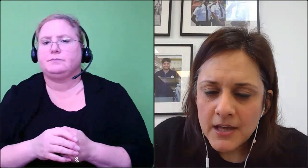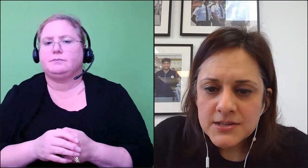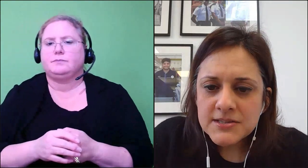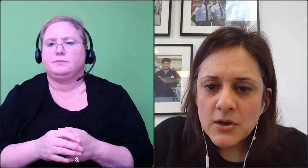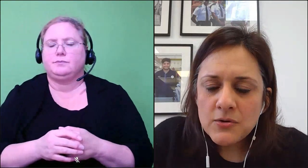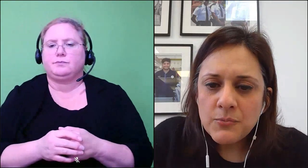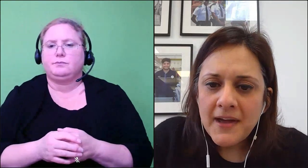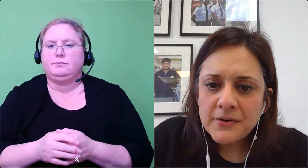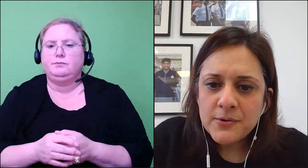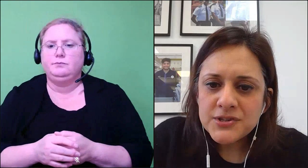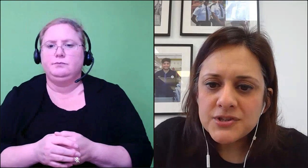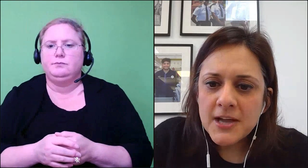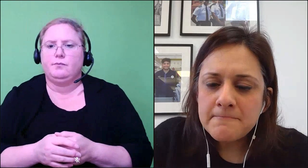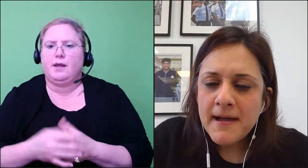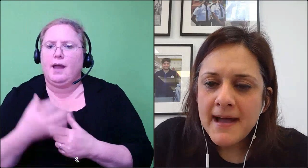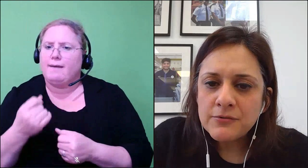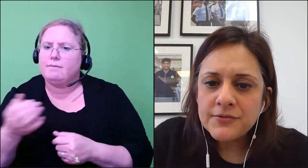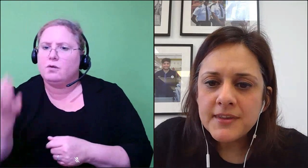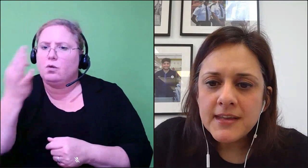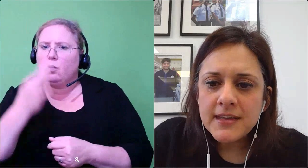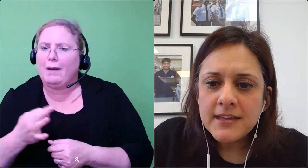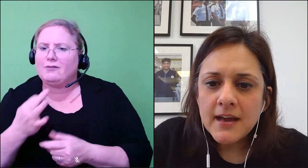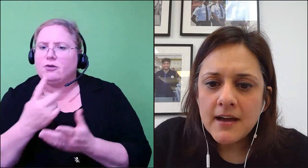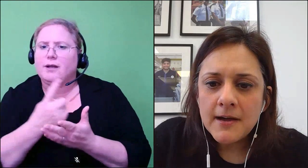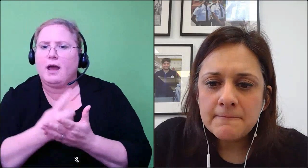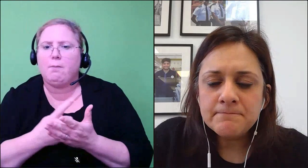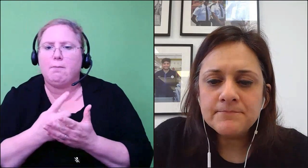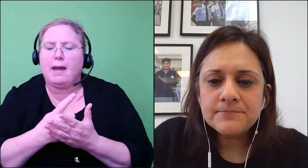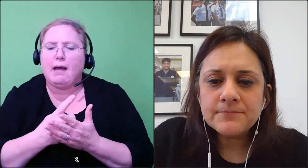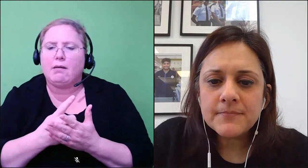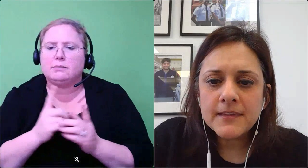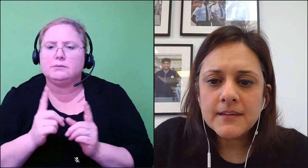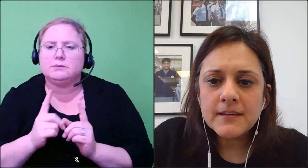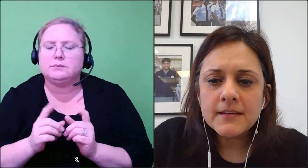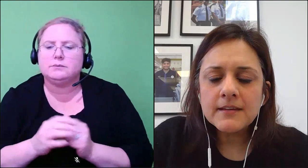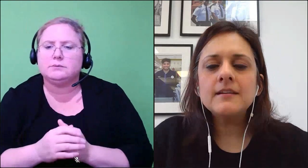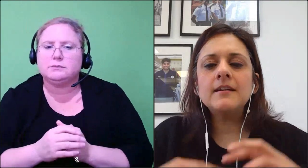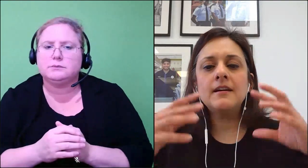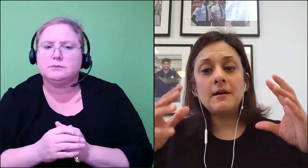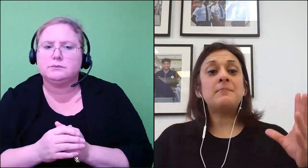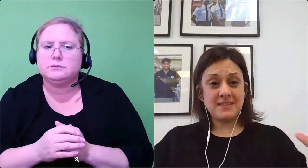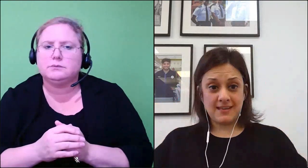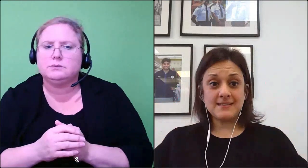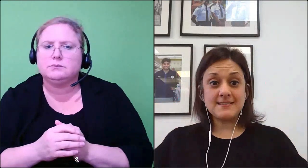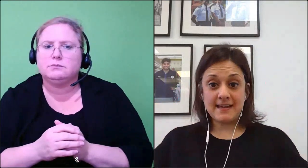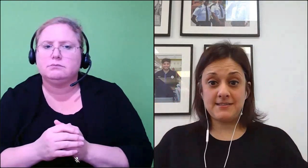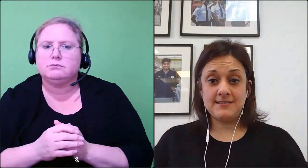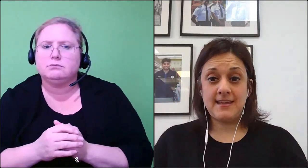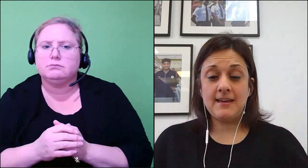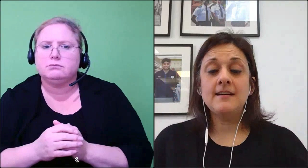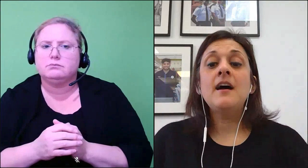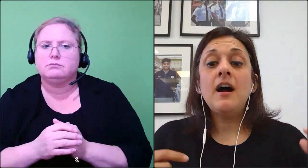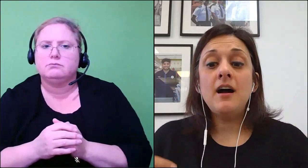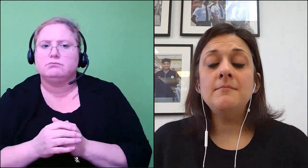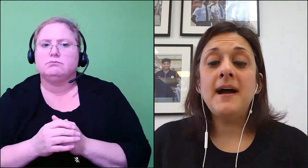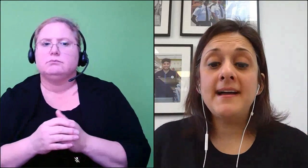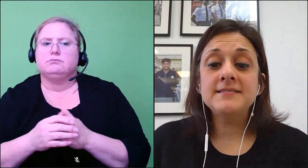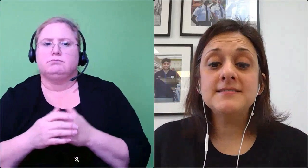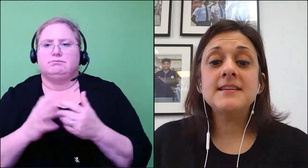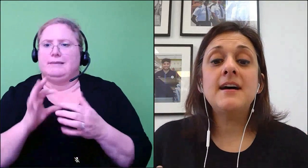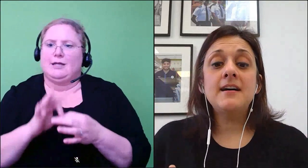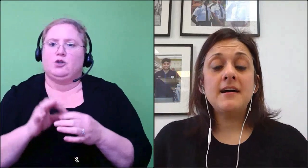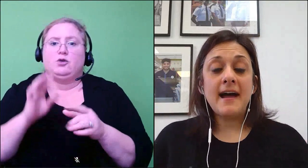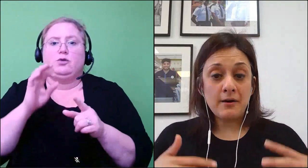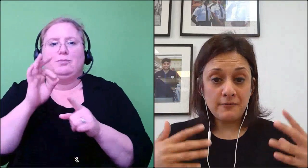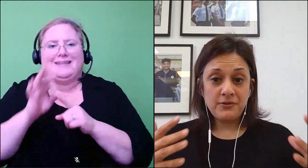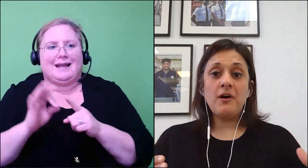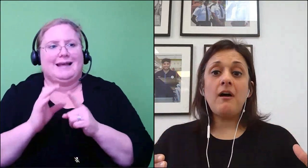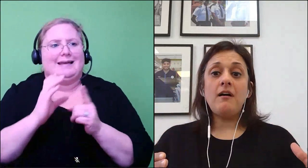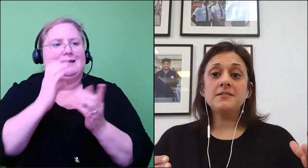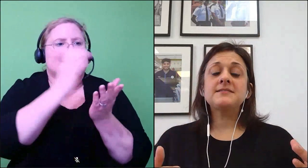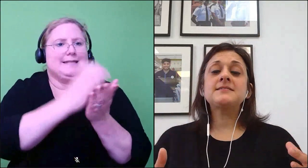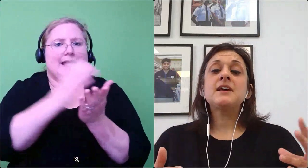So we've had a question about the -- about particular sectors here, and our viewer asks